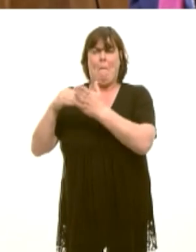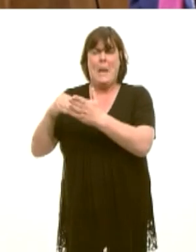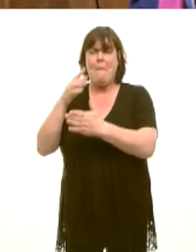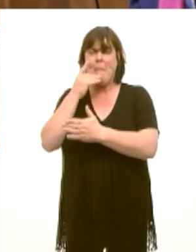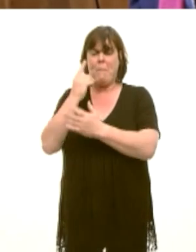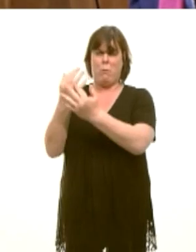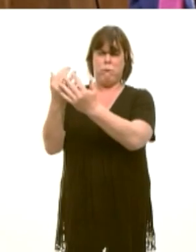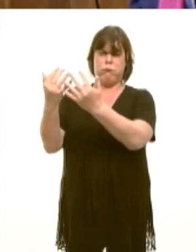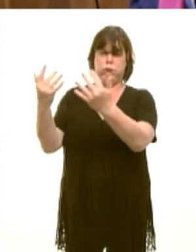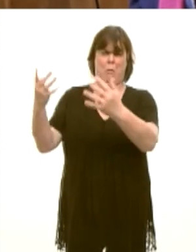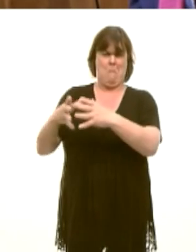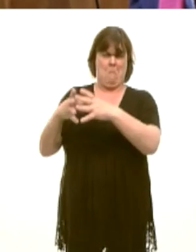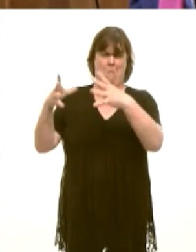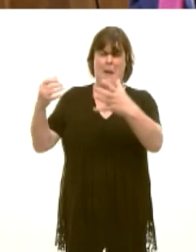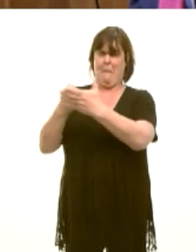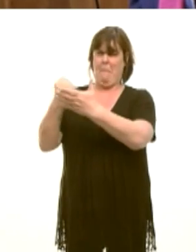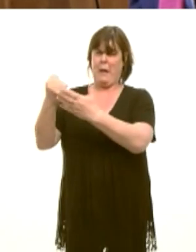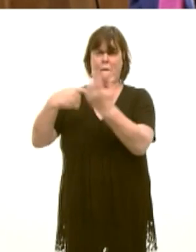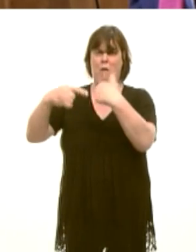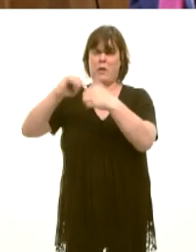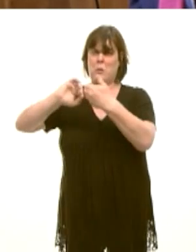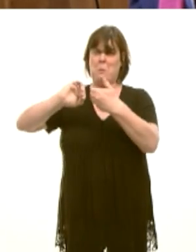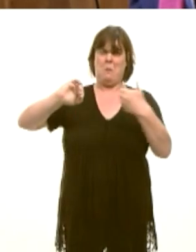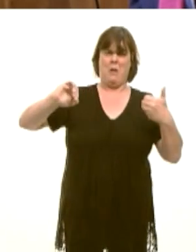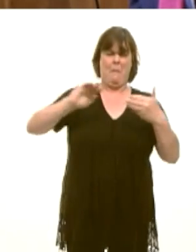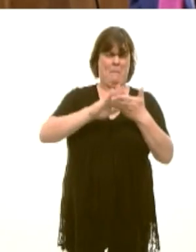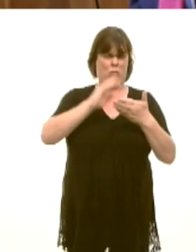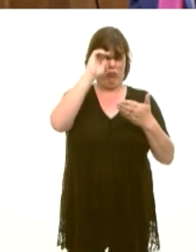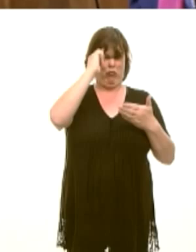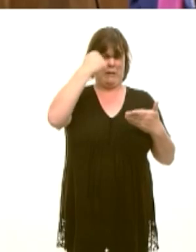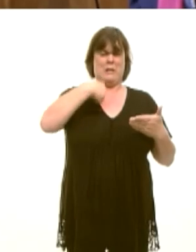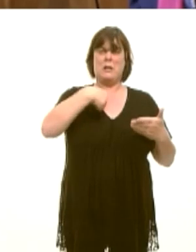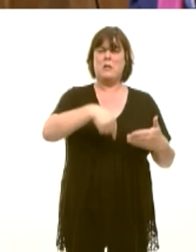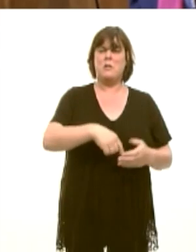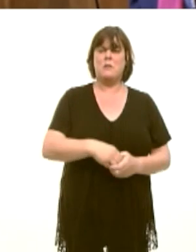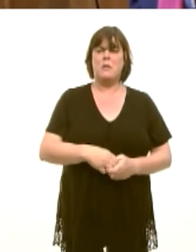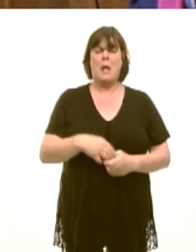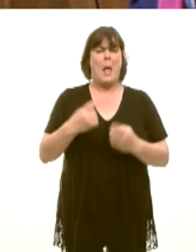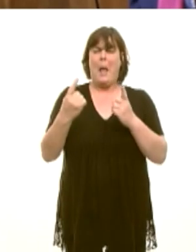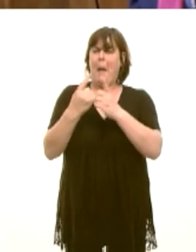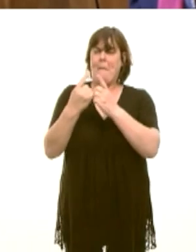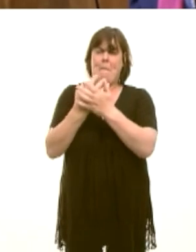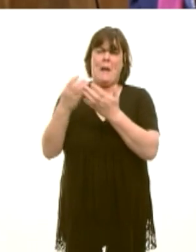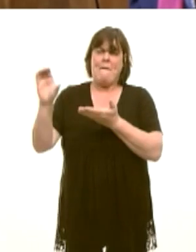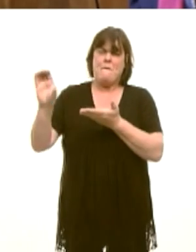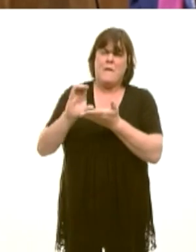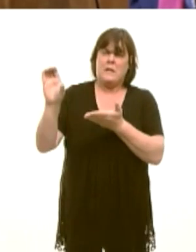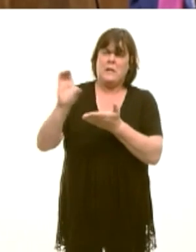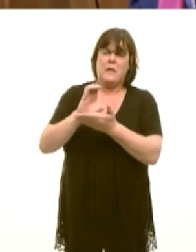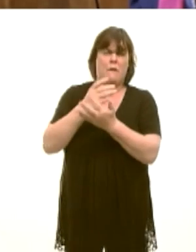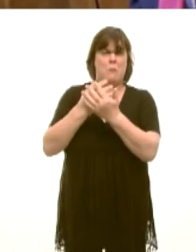huge marketóis crazy. I meet with investors from large countries around the worldóI was